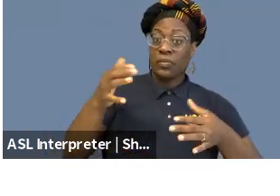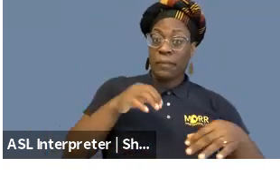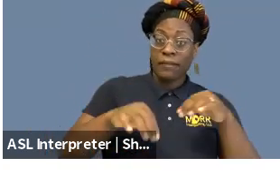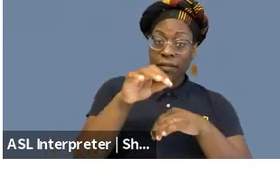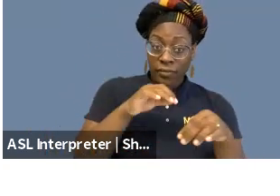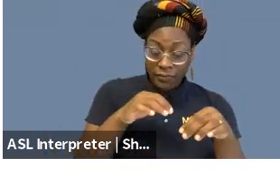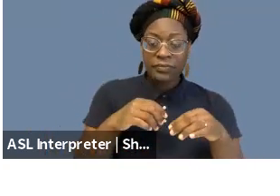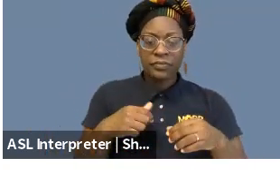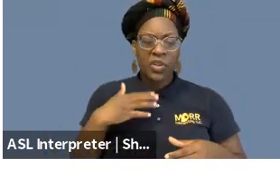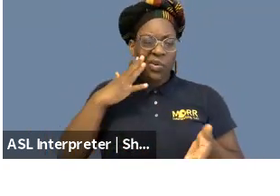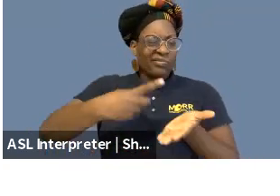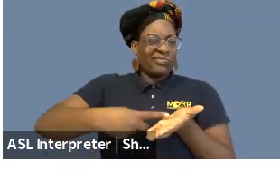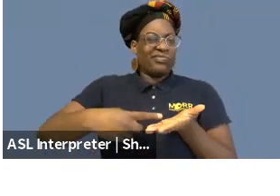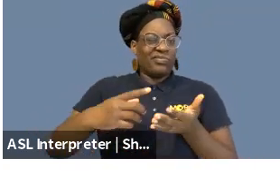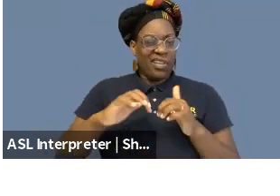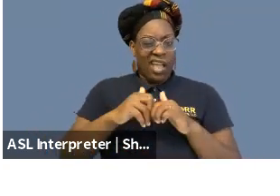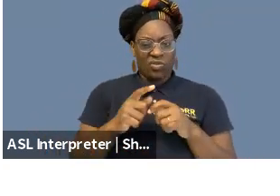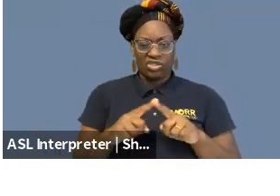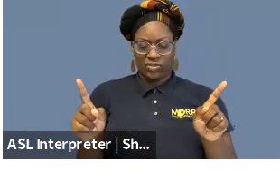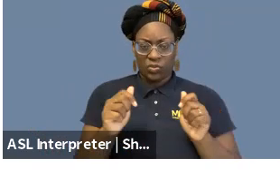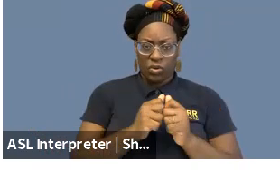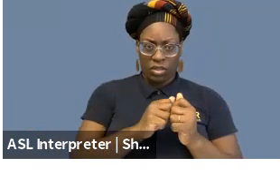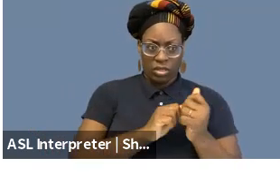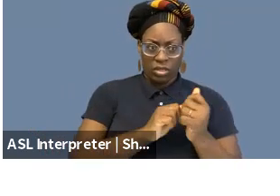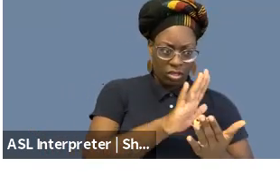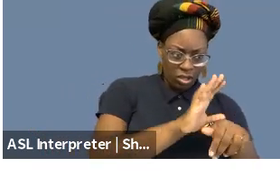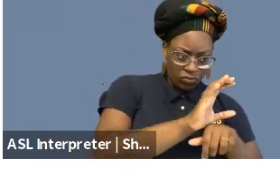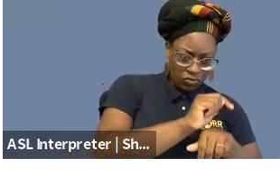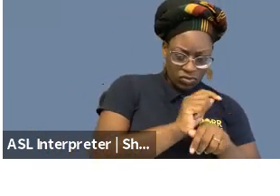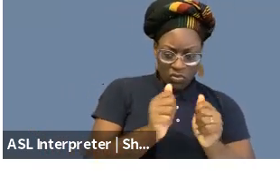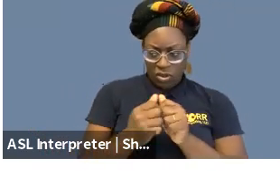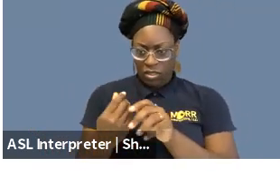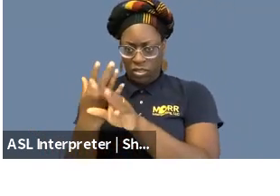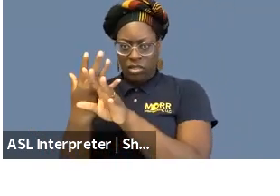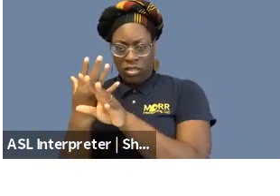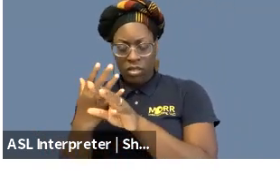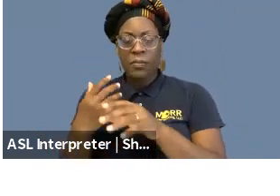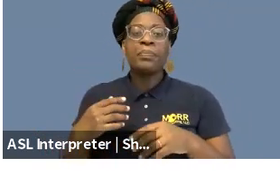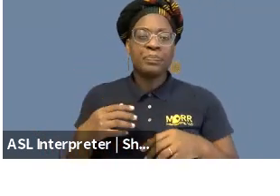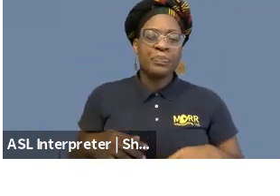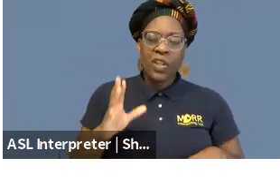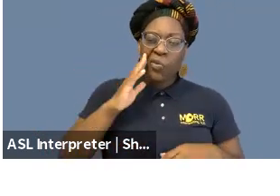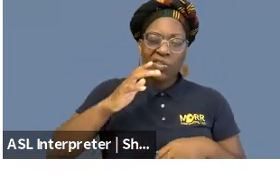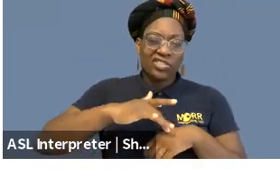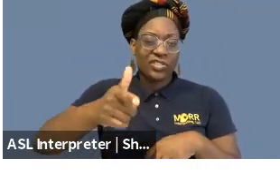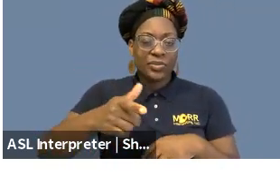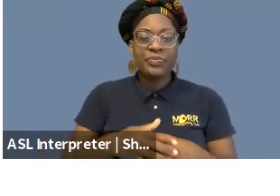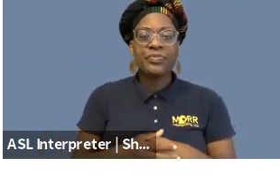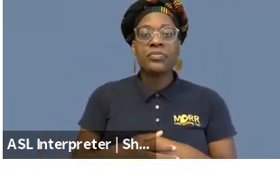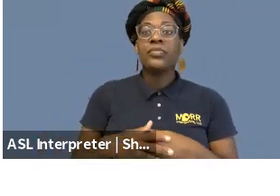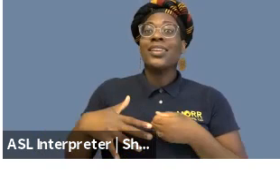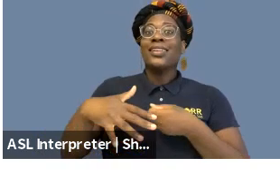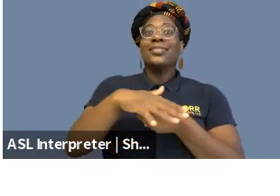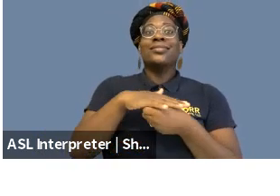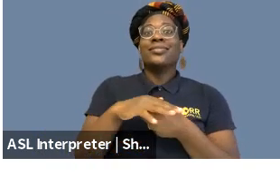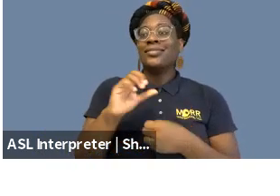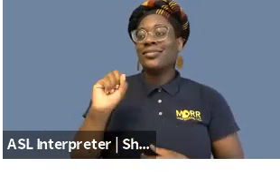and Spatial design (how things are used in space) I think of 3-D models,